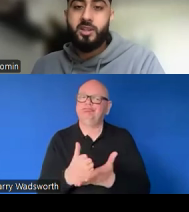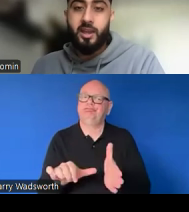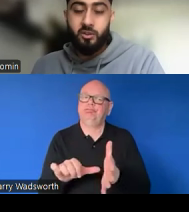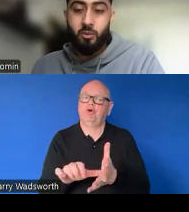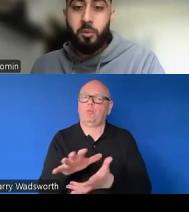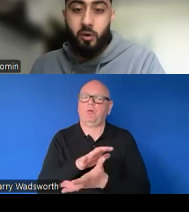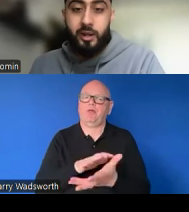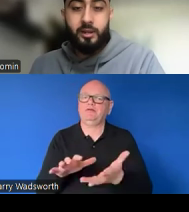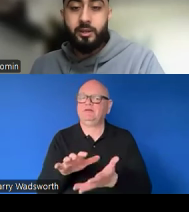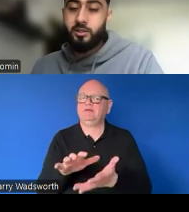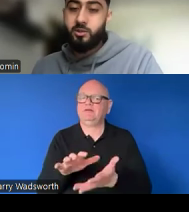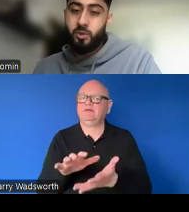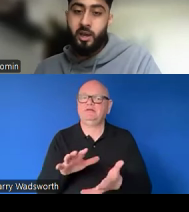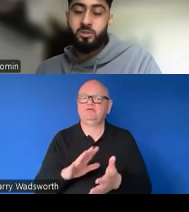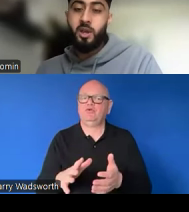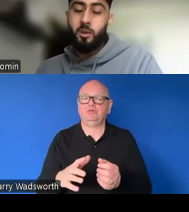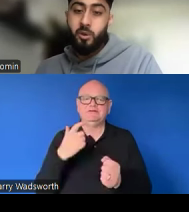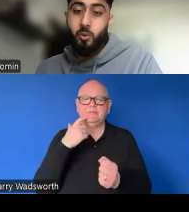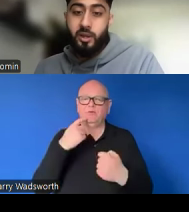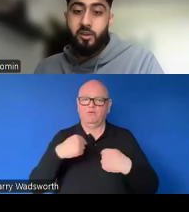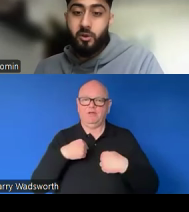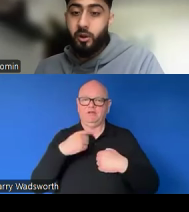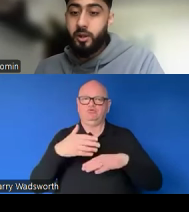Setting them up correctly can sometimes be quite difficult.